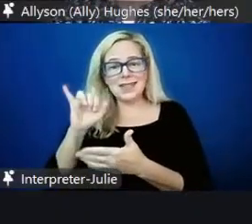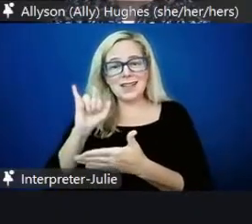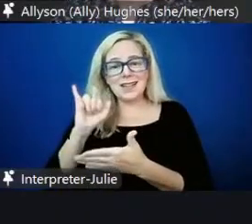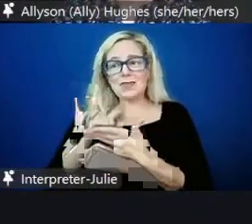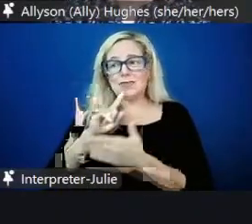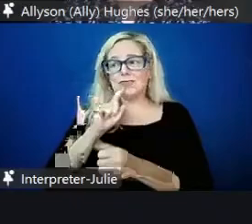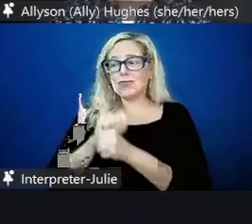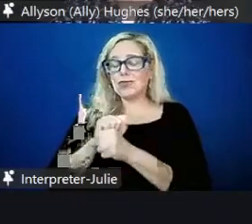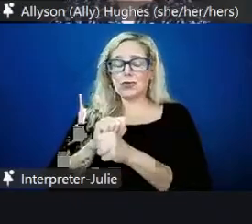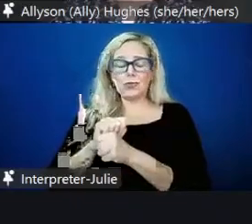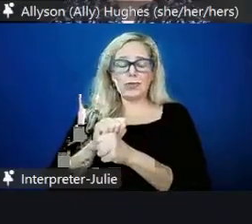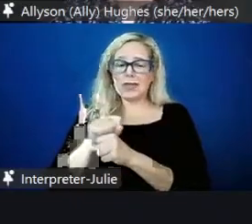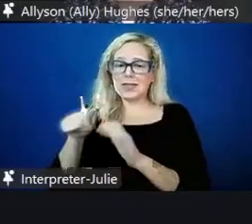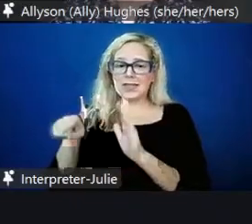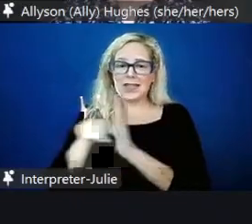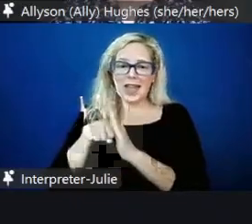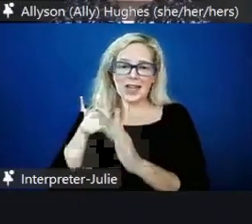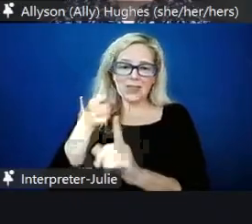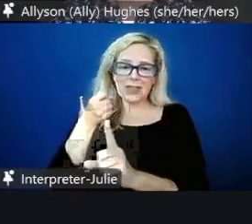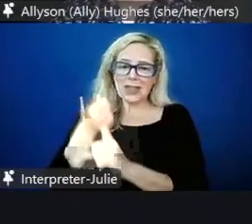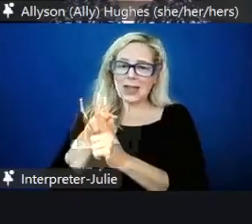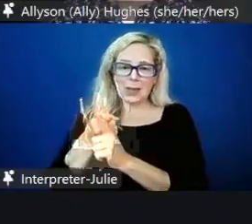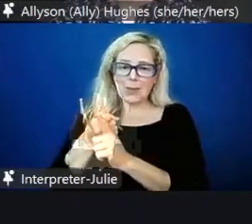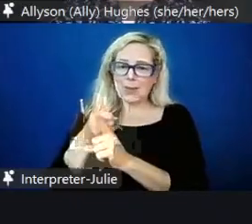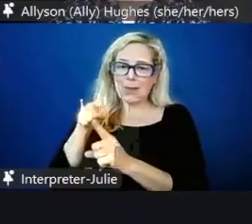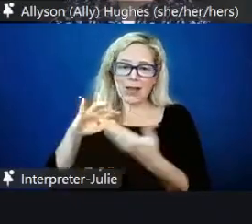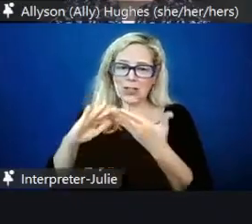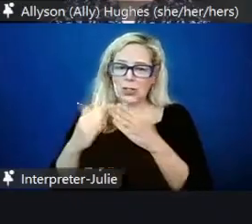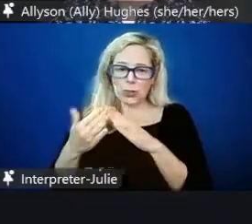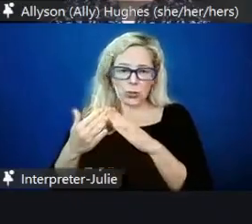Cultural community is a lifeline of emotional and material wellness and